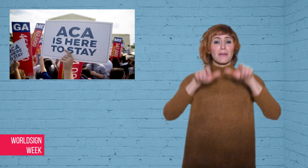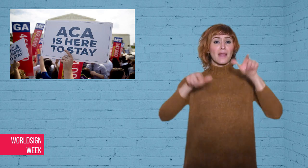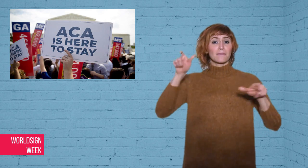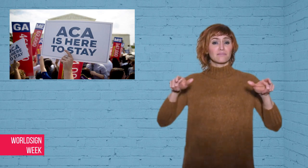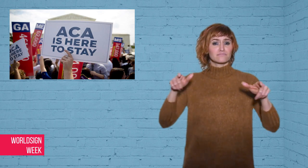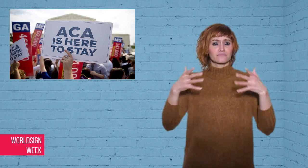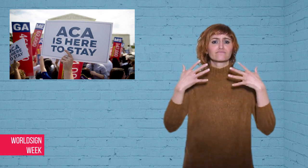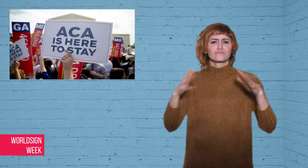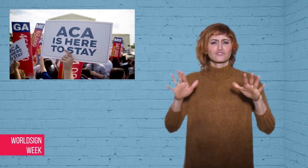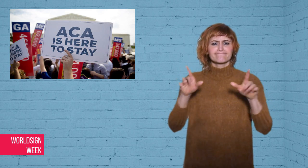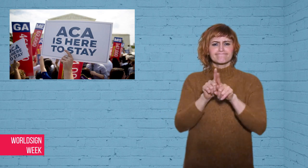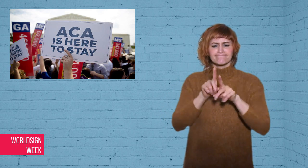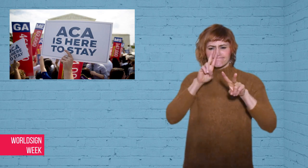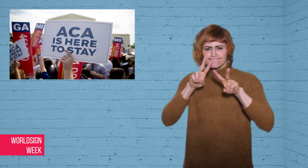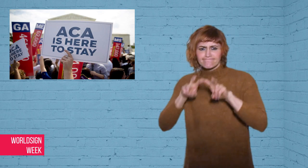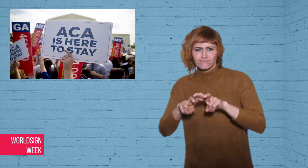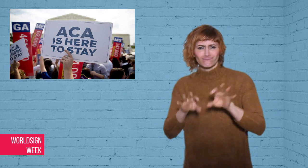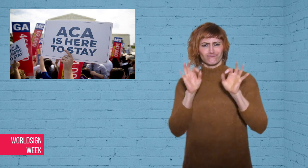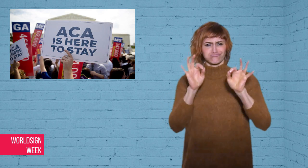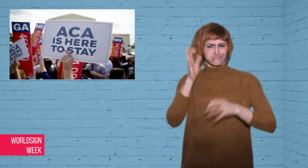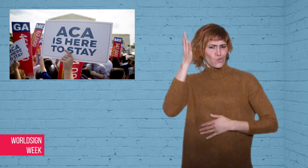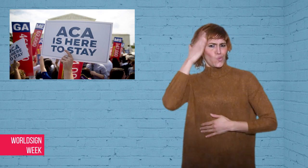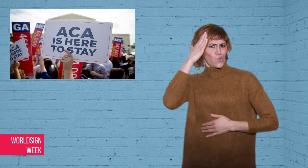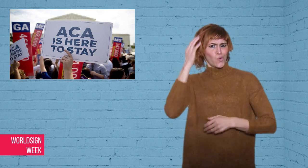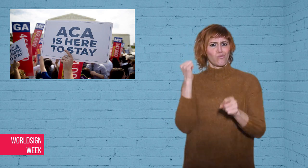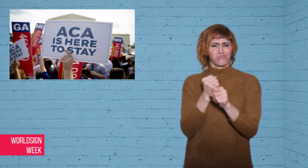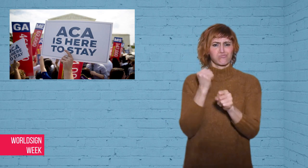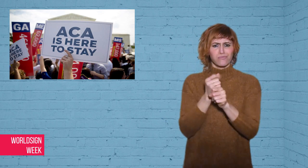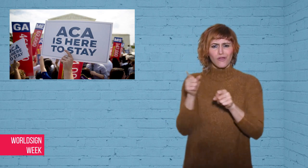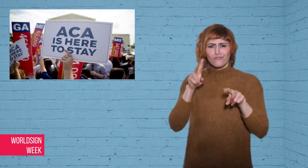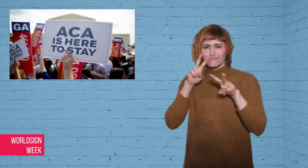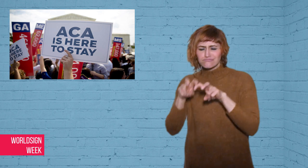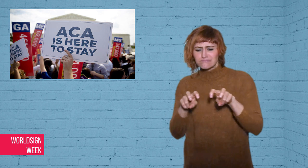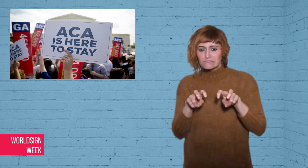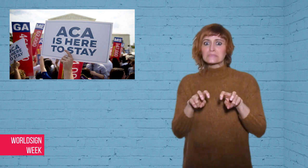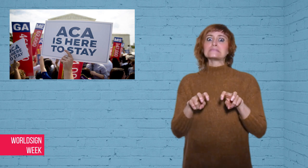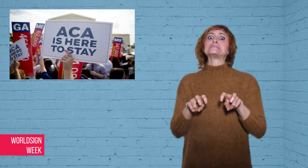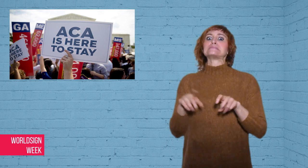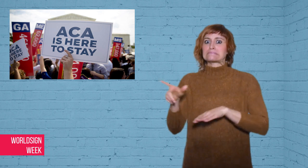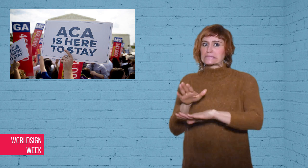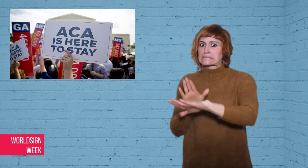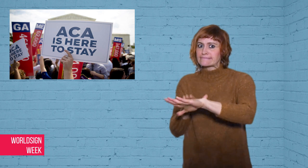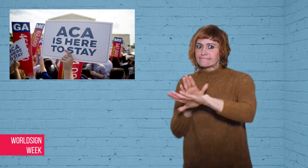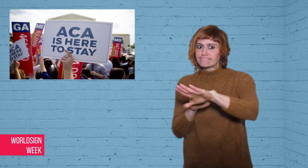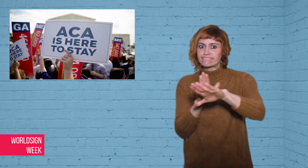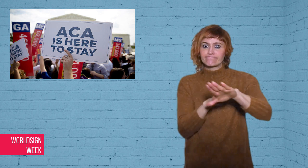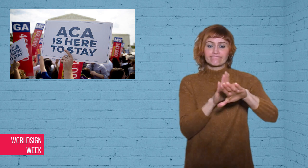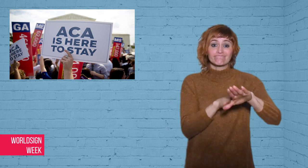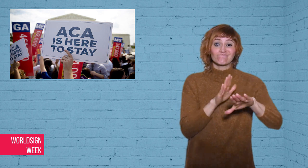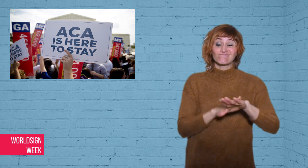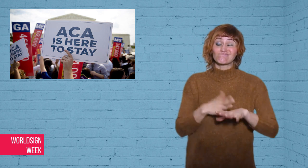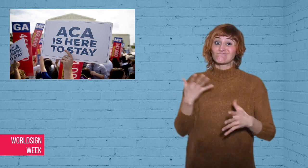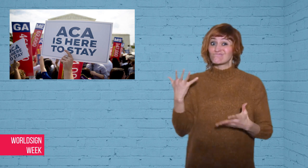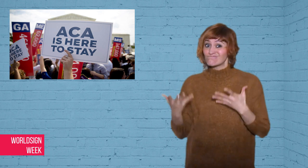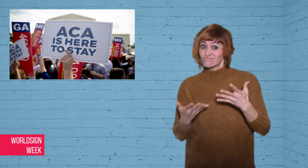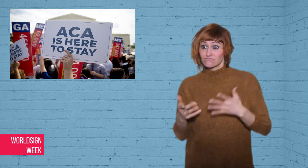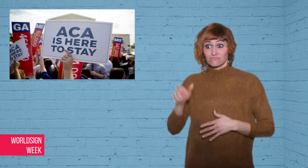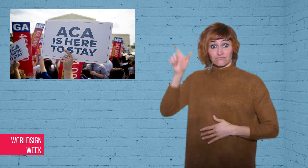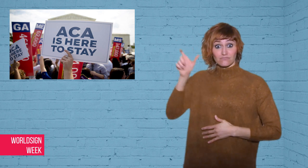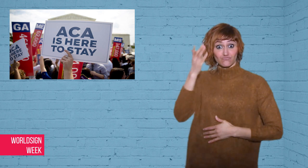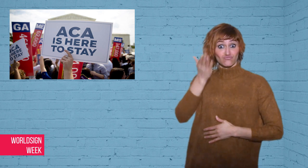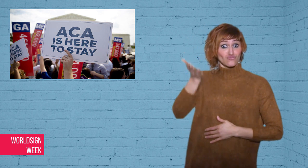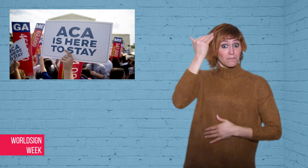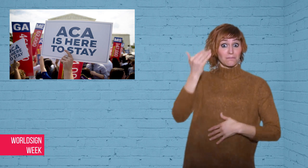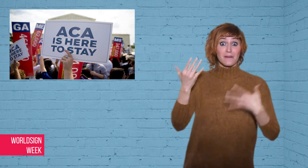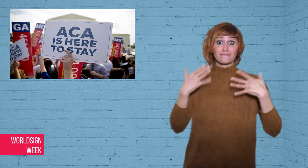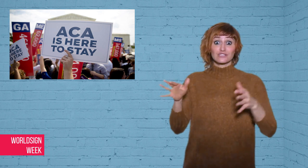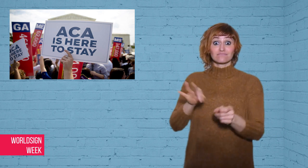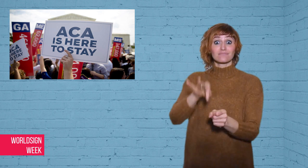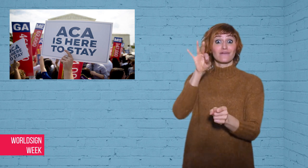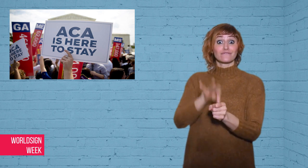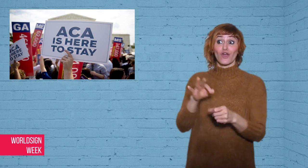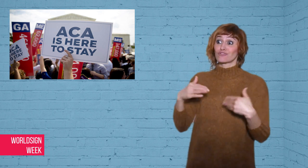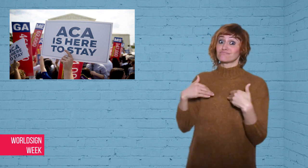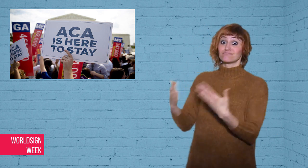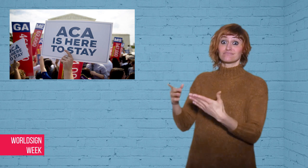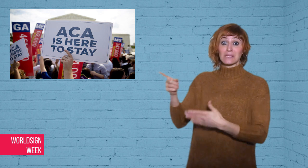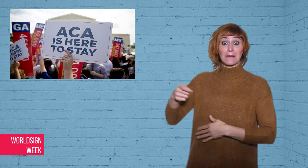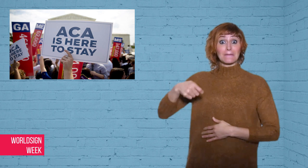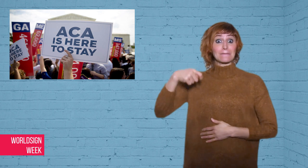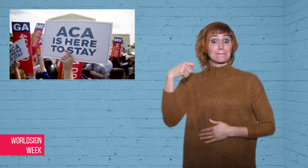Experts have warned that Trump’s election